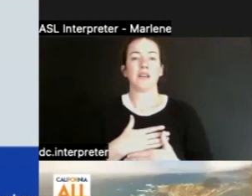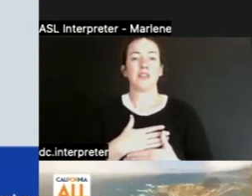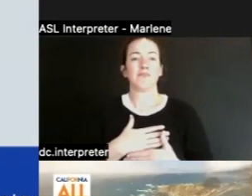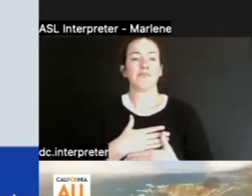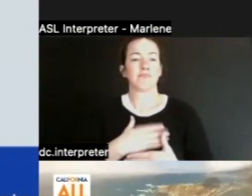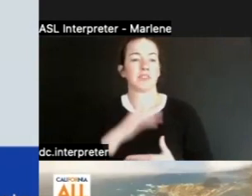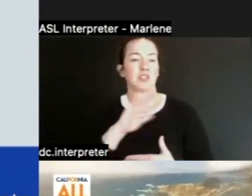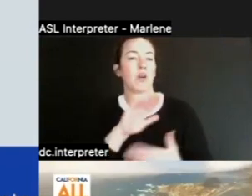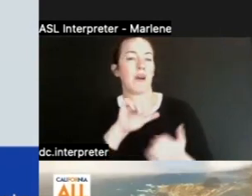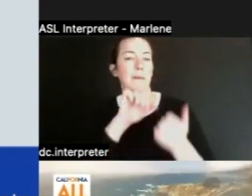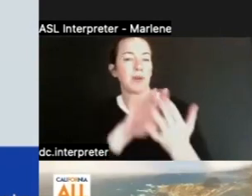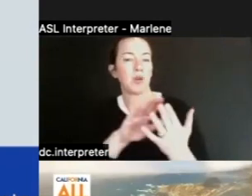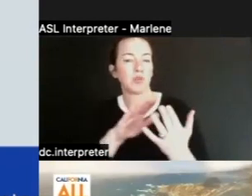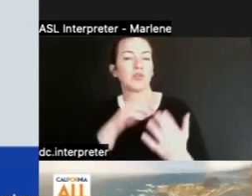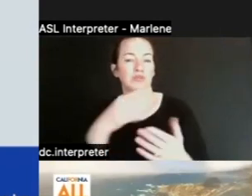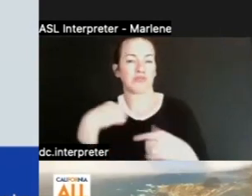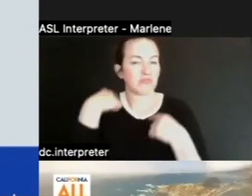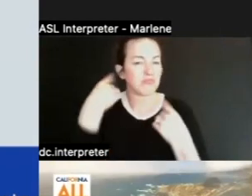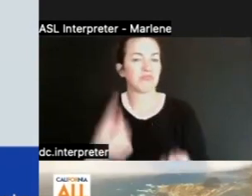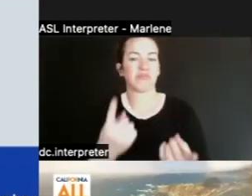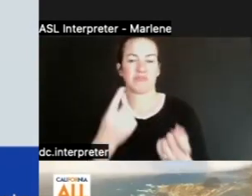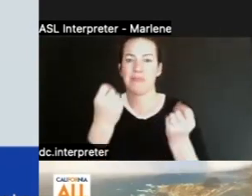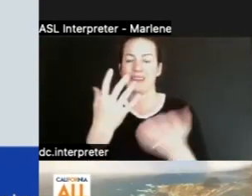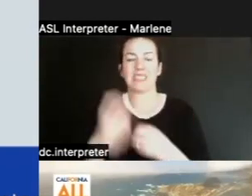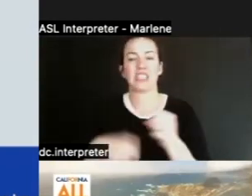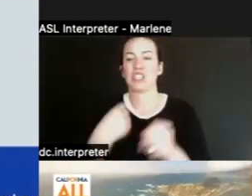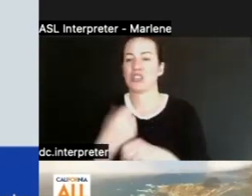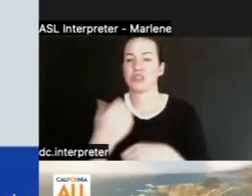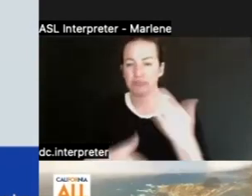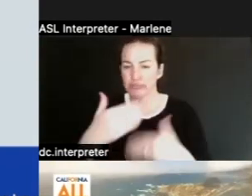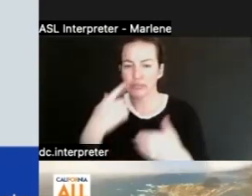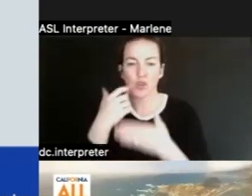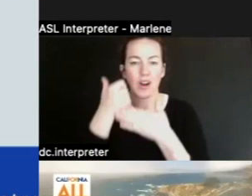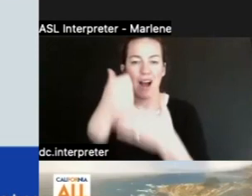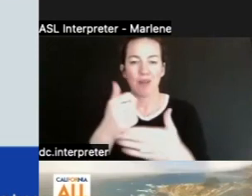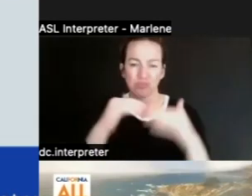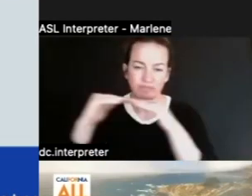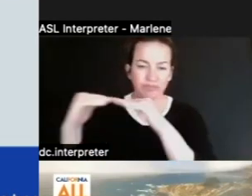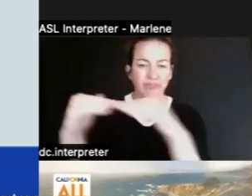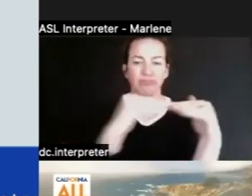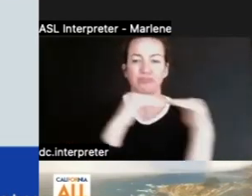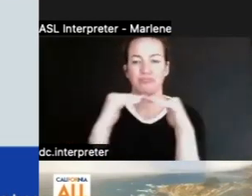approach that you've been taking over over many years to help bridge that. So I would like to go